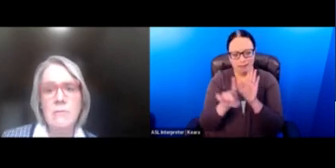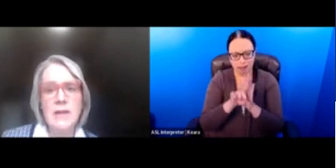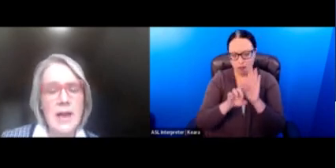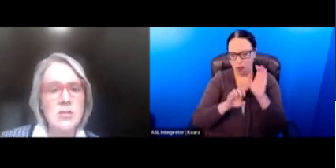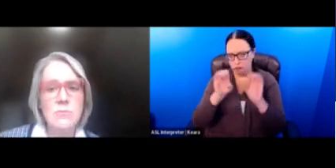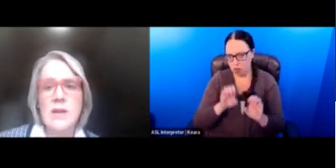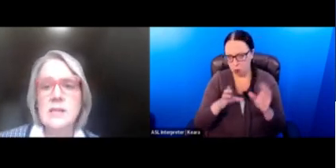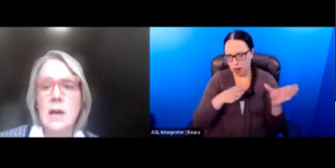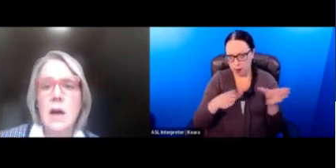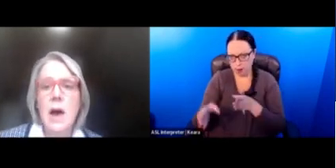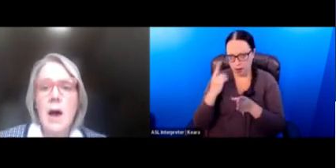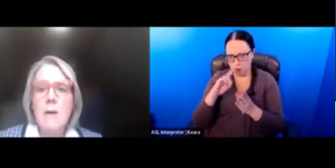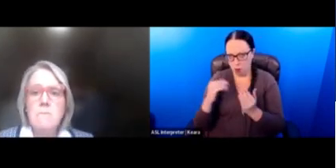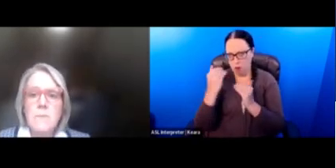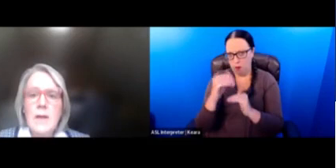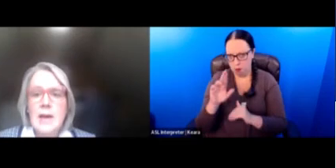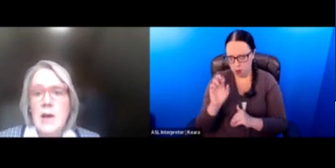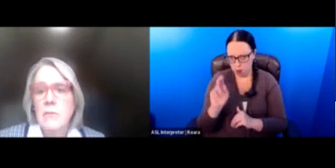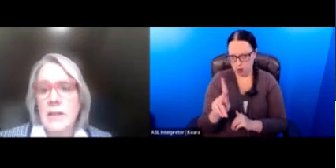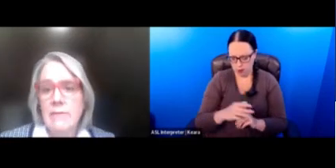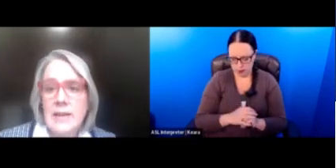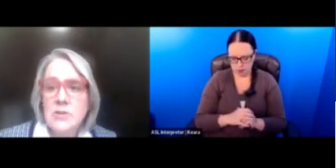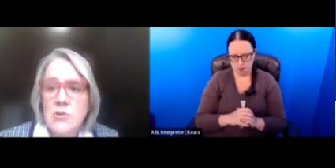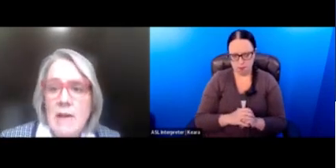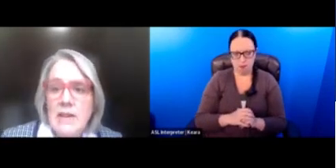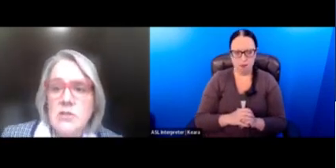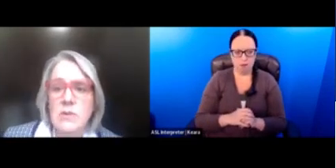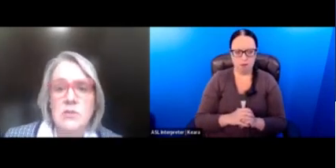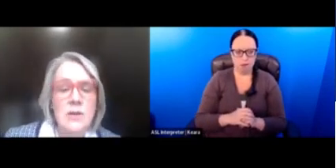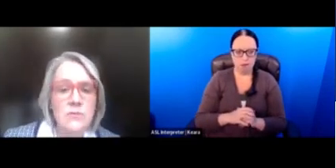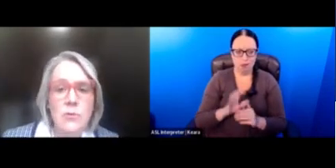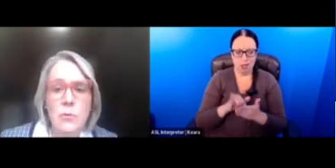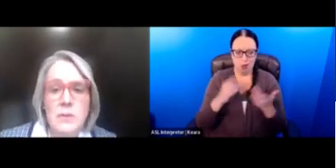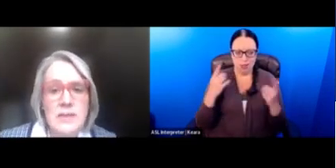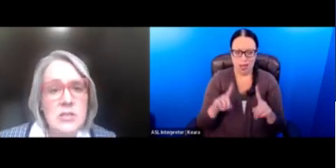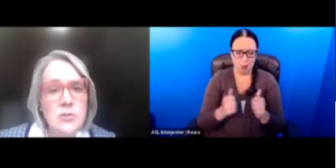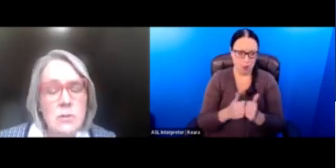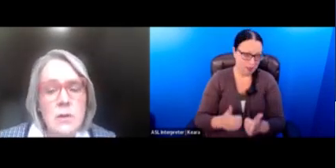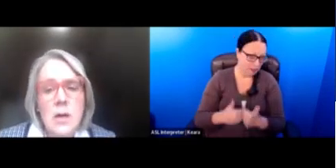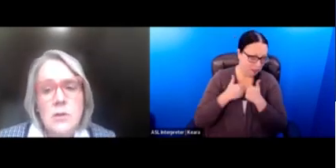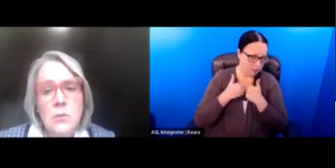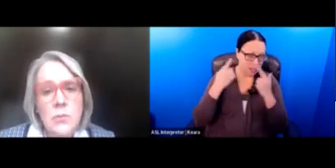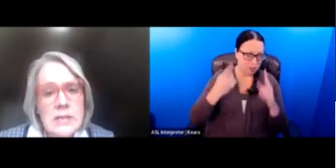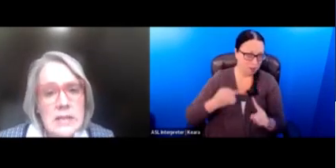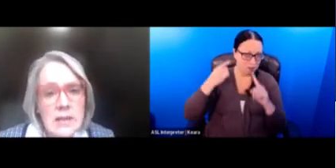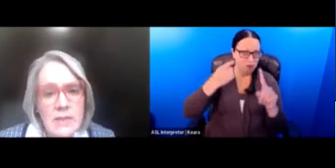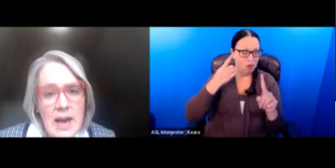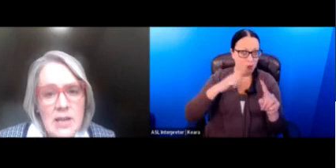with living and striving to reach one's full potential. So risk identification and planning